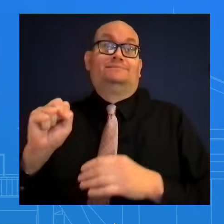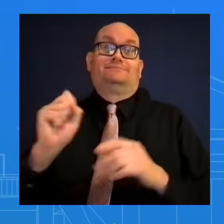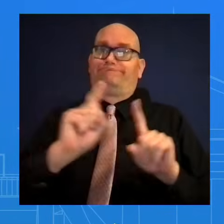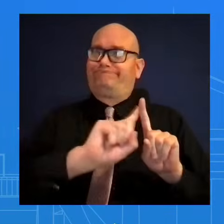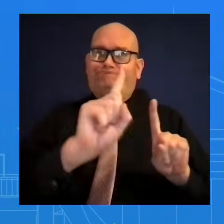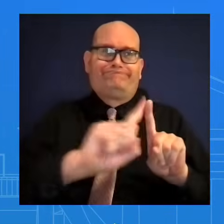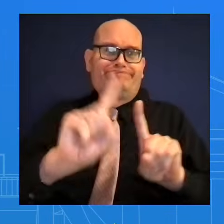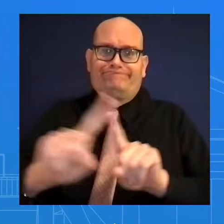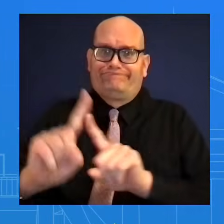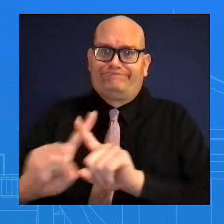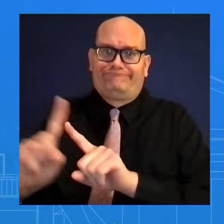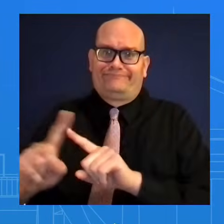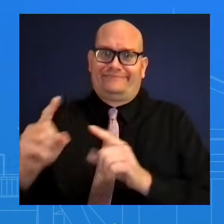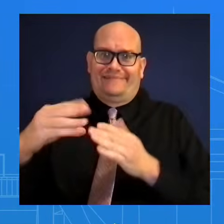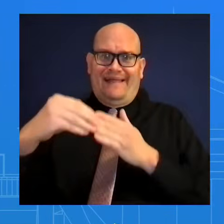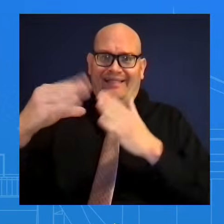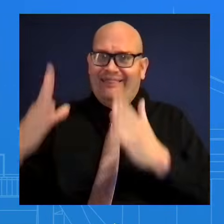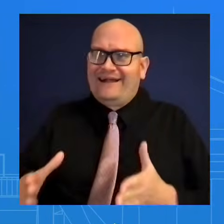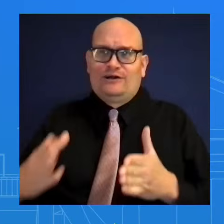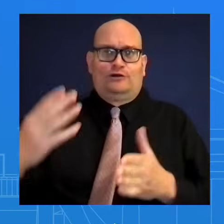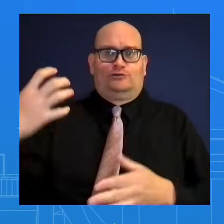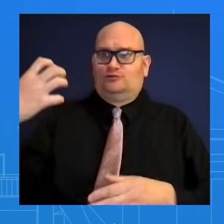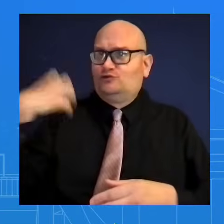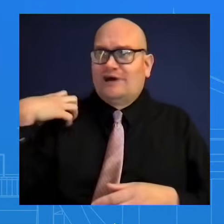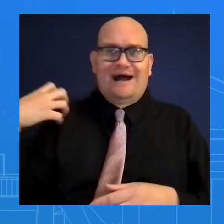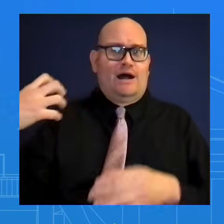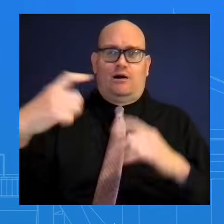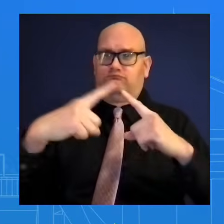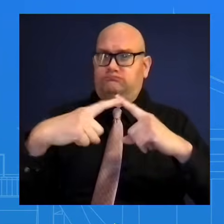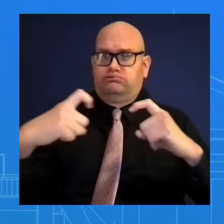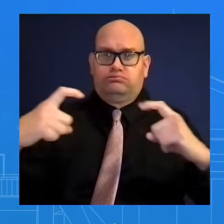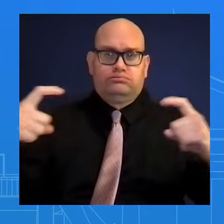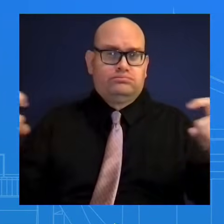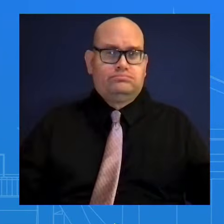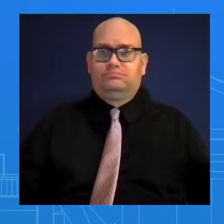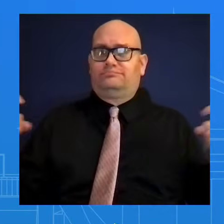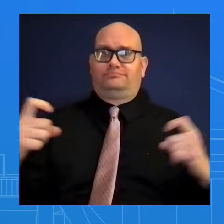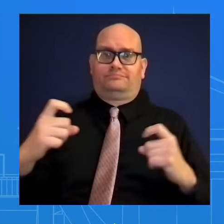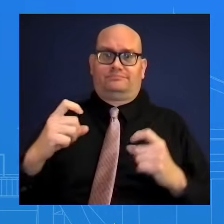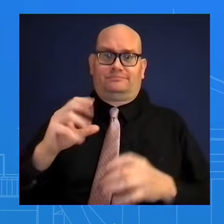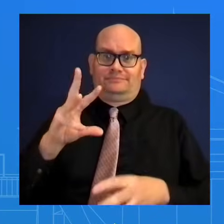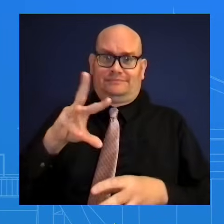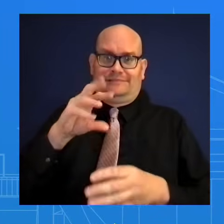including one today as you all have been reporting, which was in person on the Hill by the key negotiators